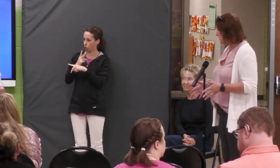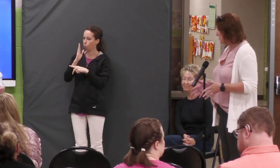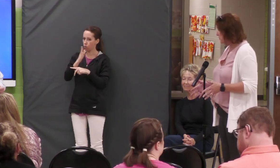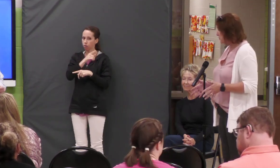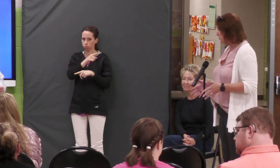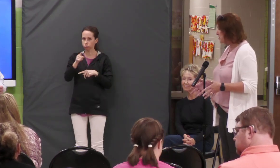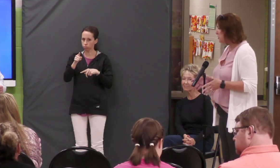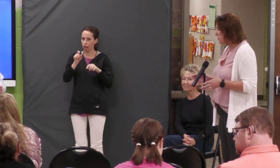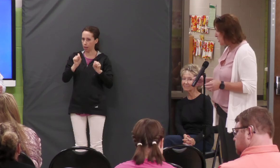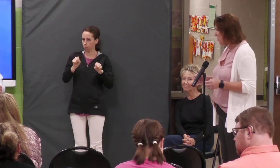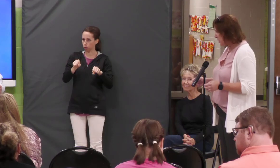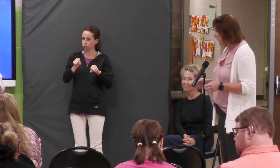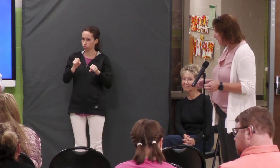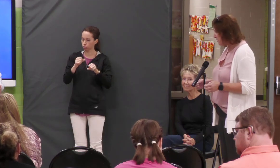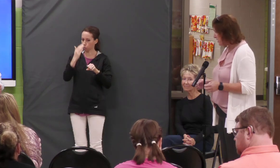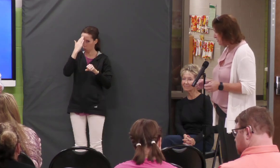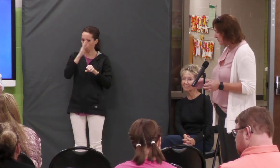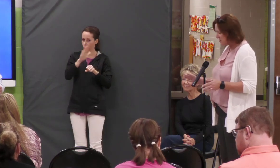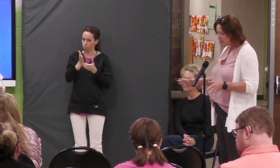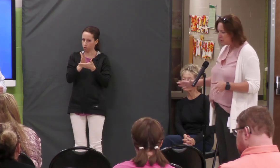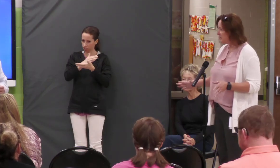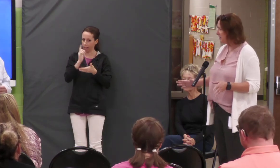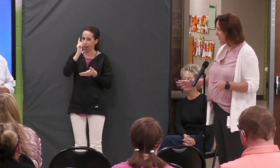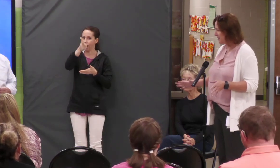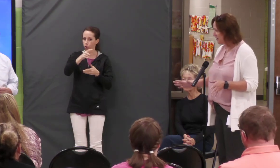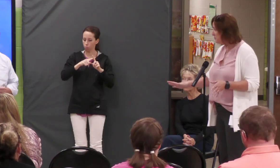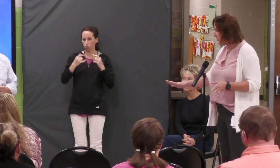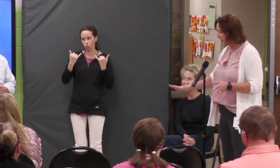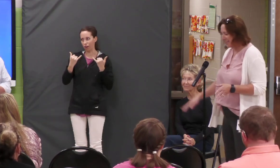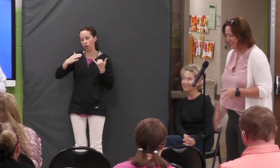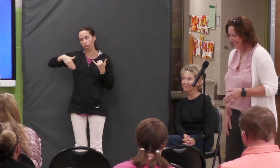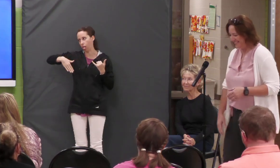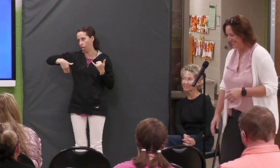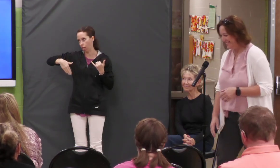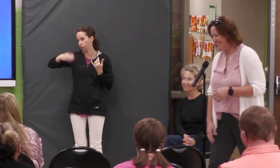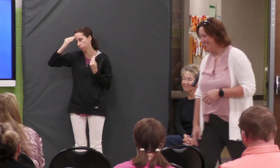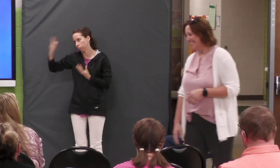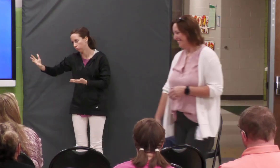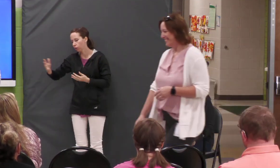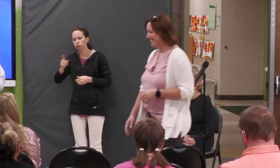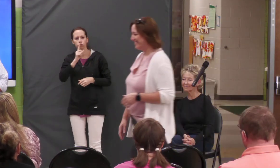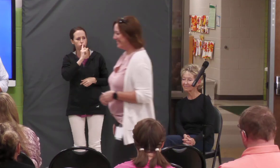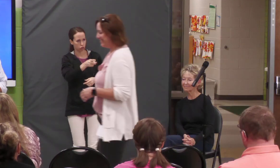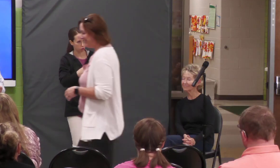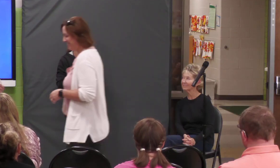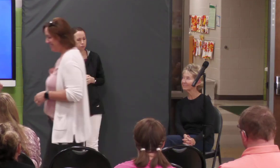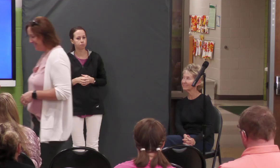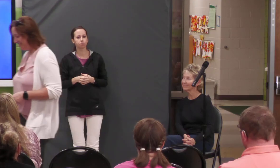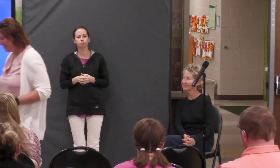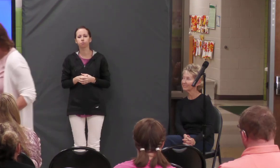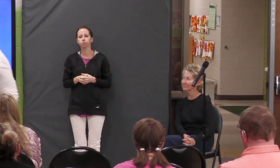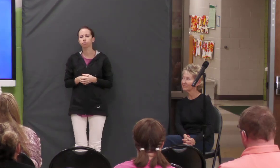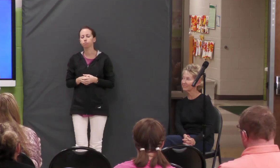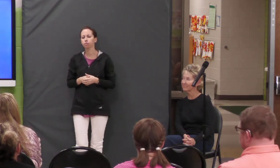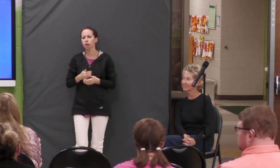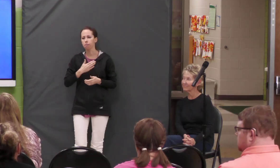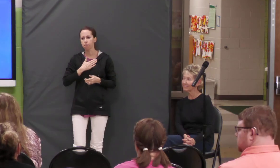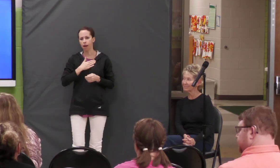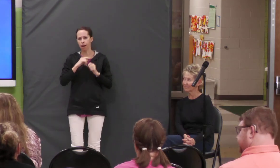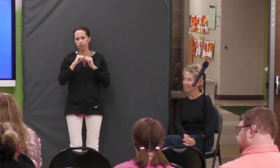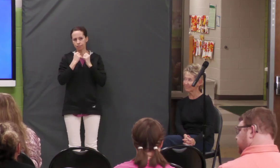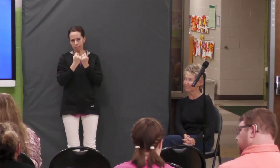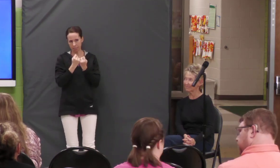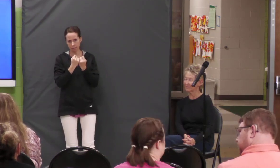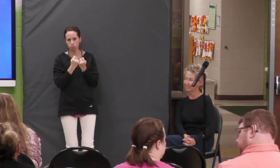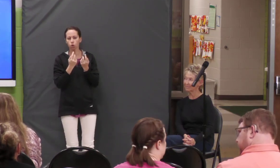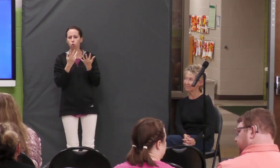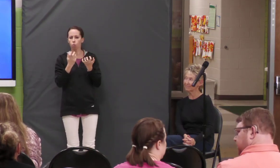that we're just not quite there yet. I just want to let you know yeah and my team is here to walk alongside you while